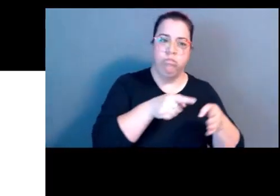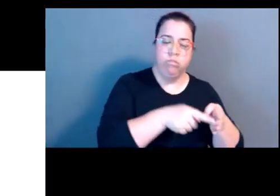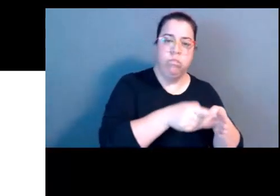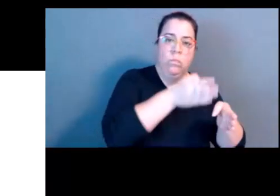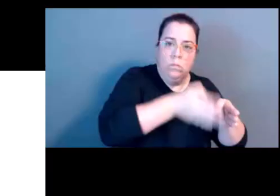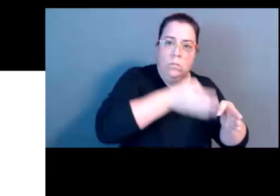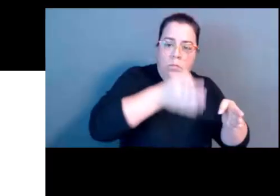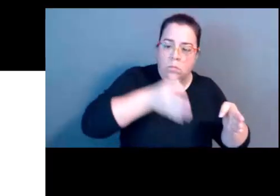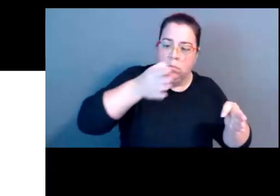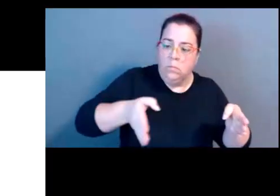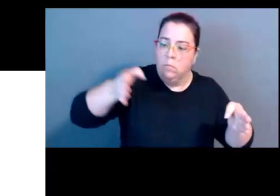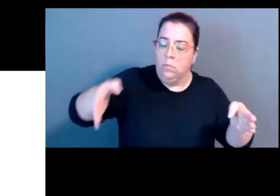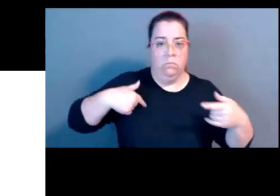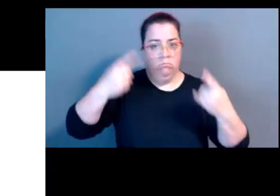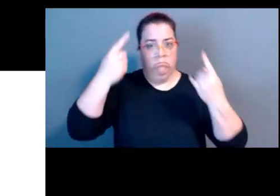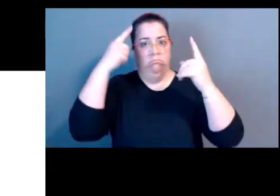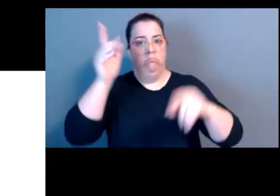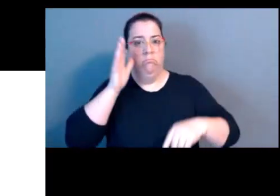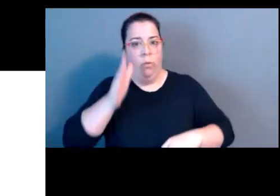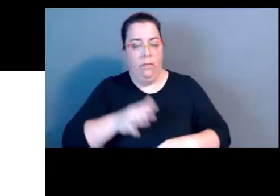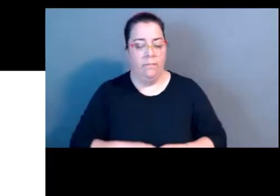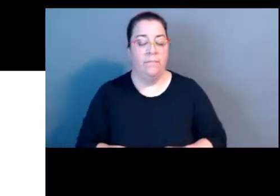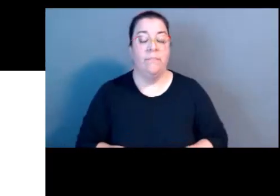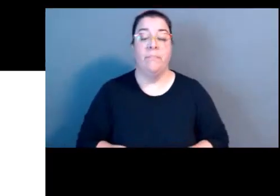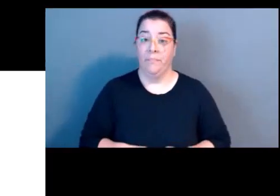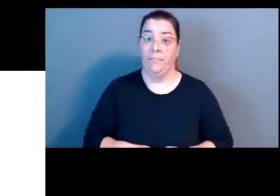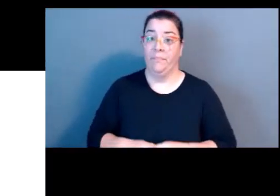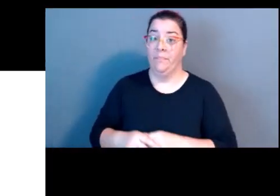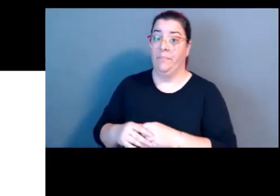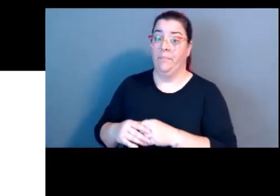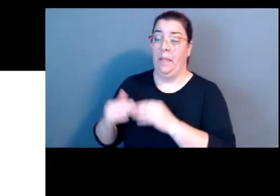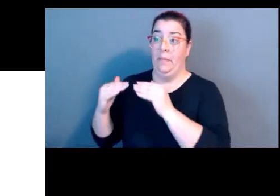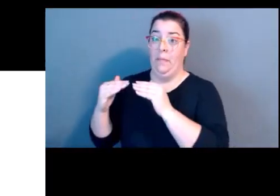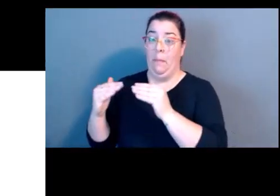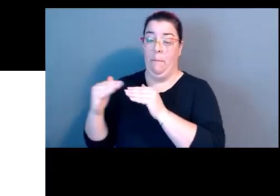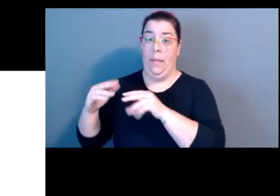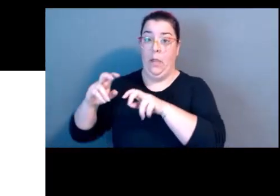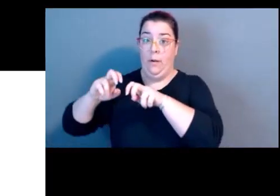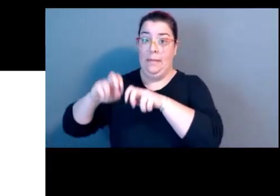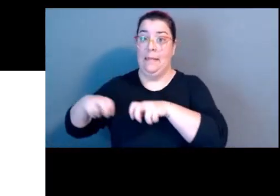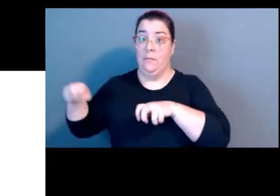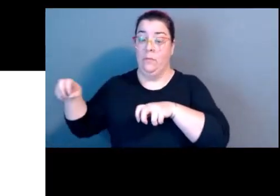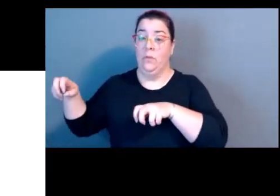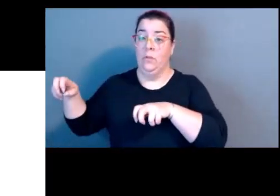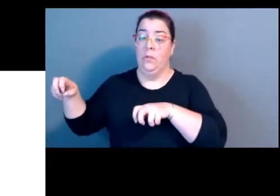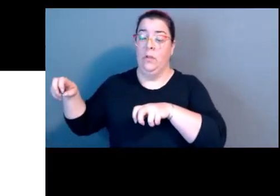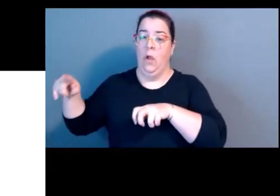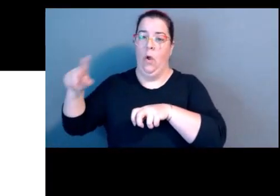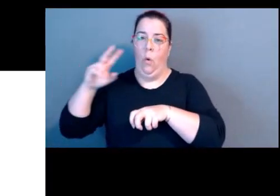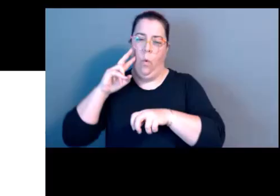This is also where the peer assessors will get a better sense of your work plan